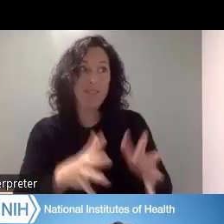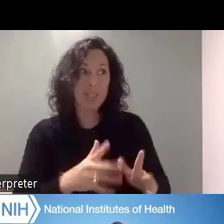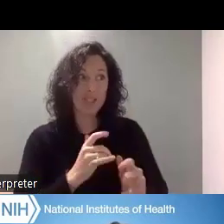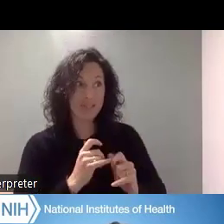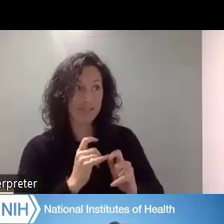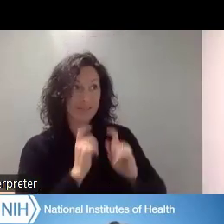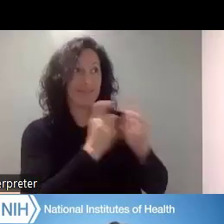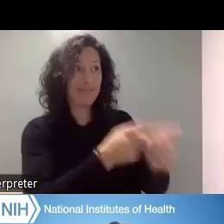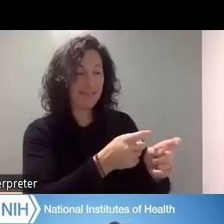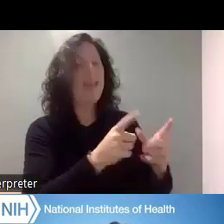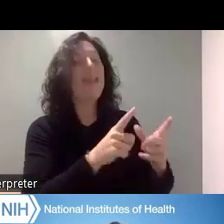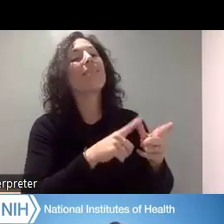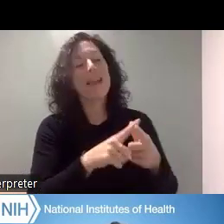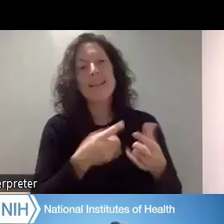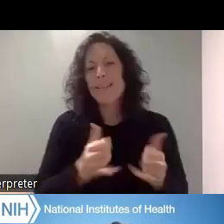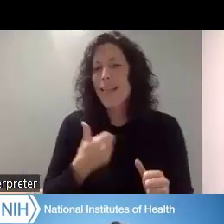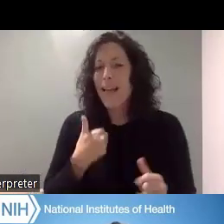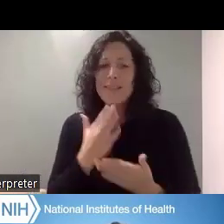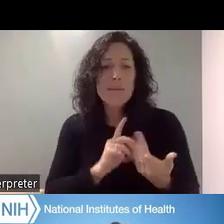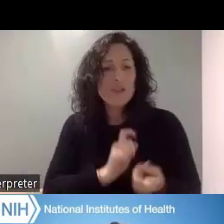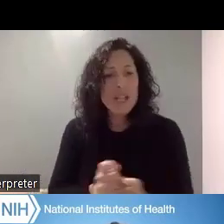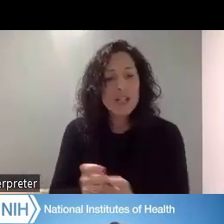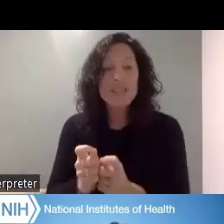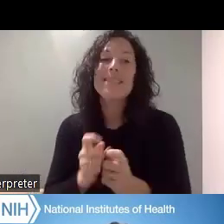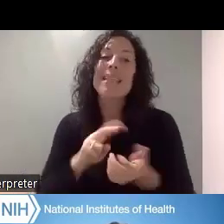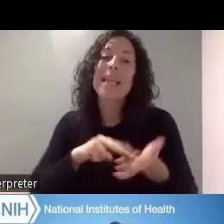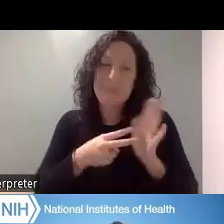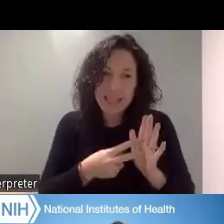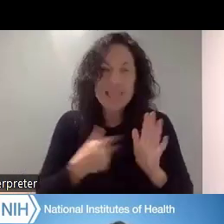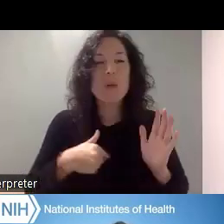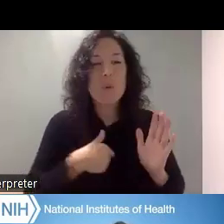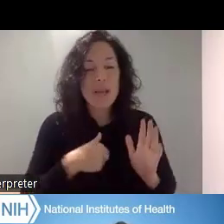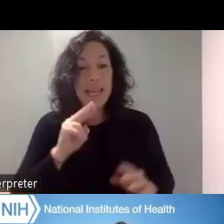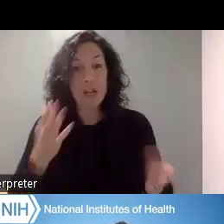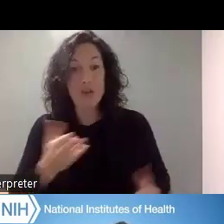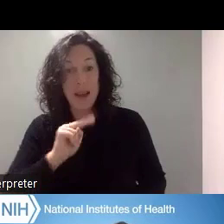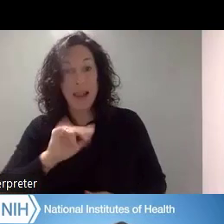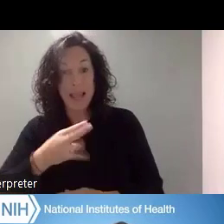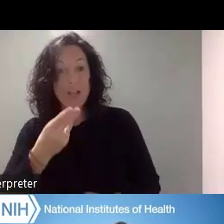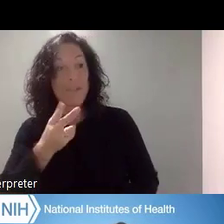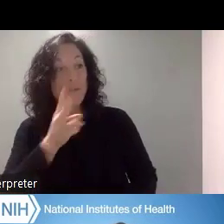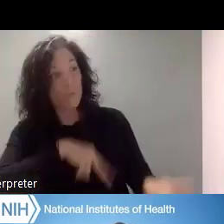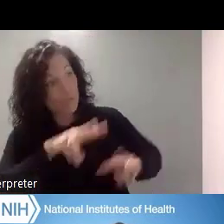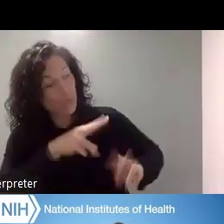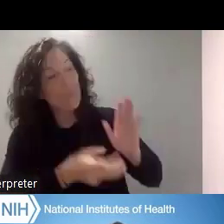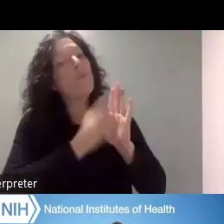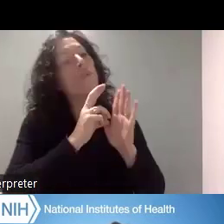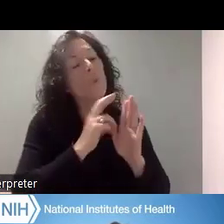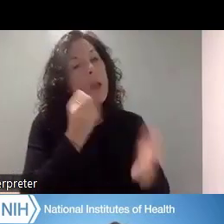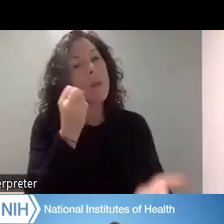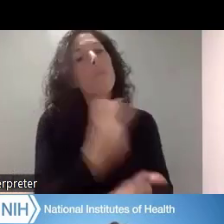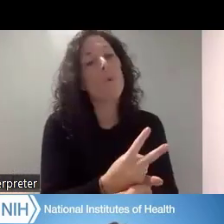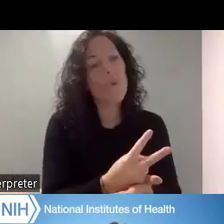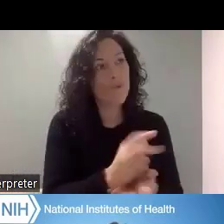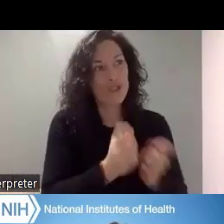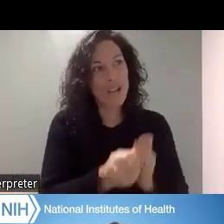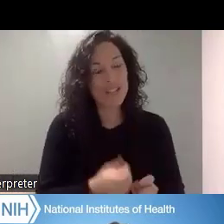and some of those require us at NIH to review and approve before you proceed with those changes. So it's important to reach out to your grants management